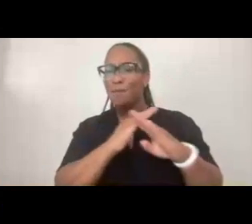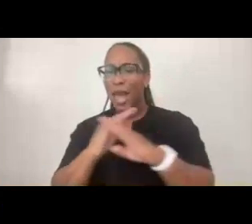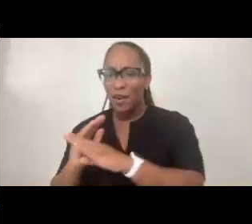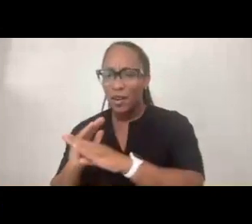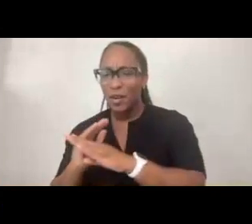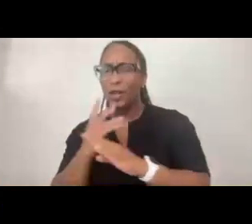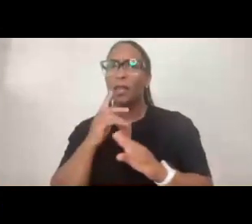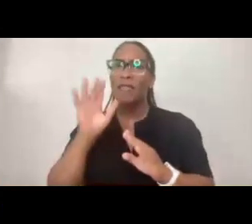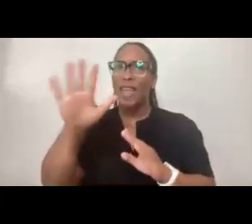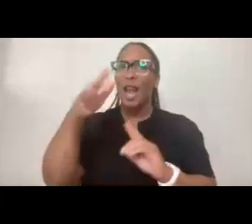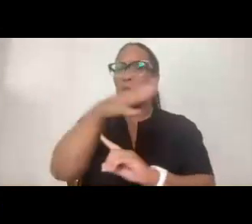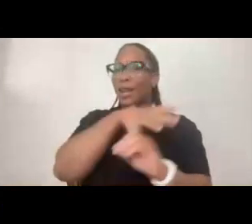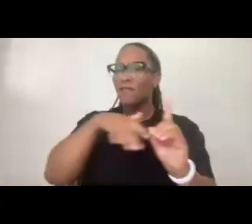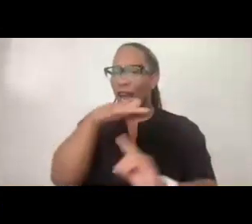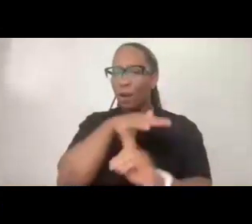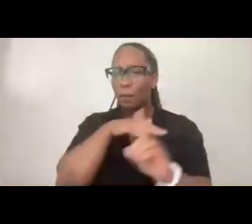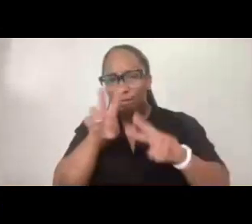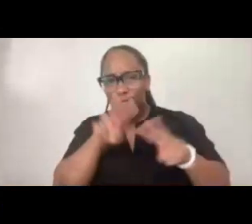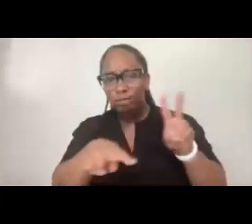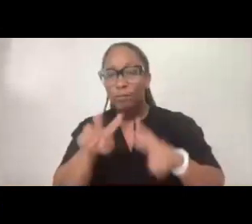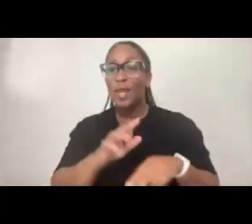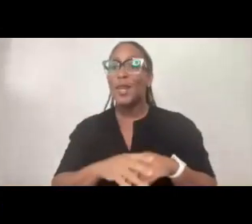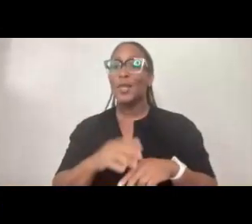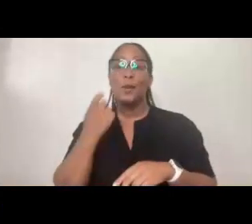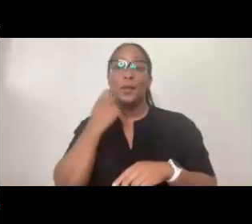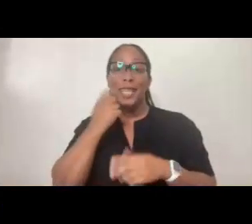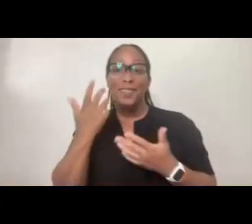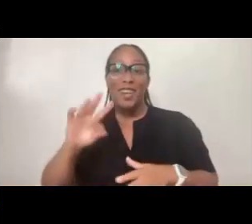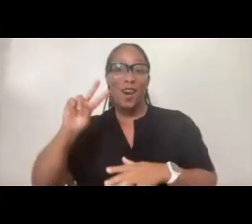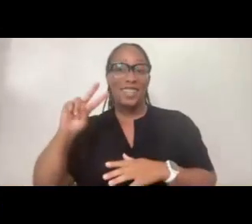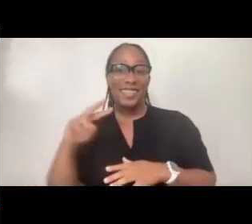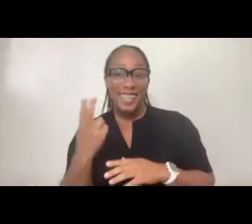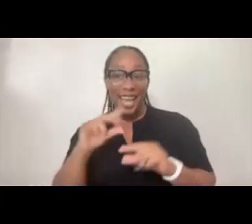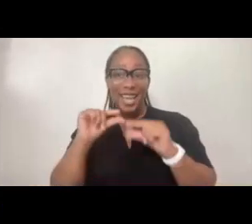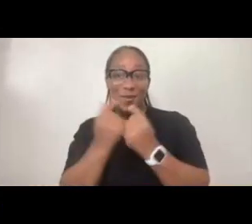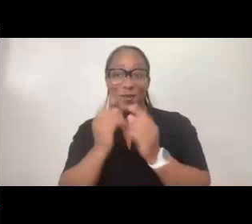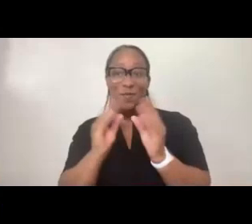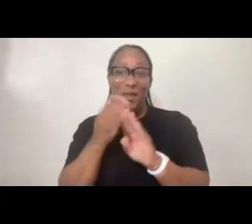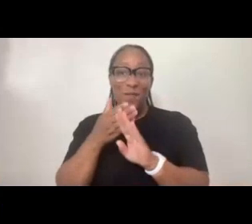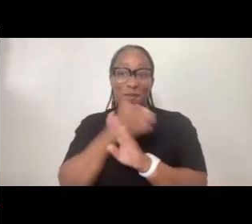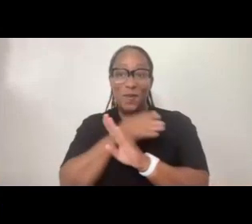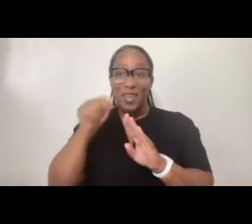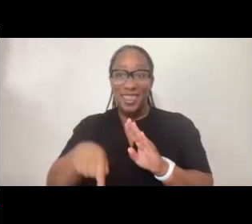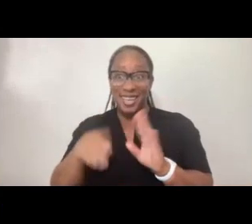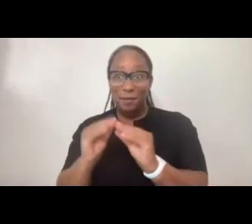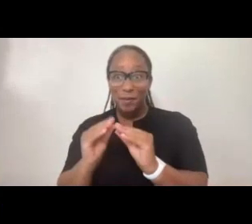As as was just said. We just had our second subgroup meeting right before this meeting and and we